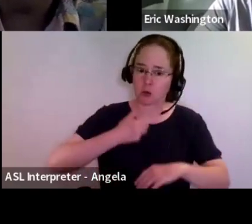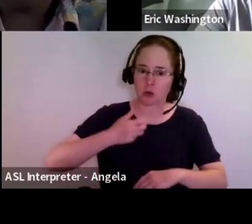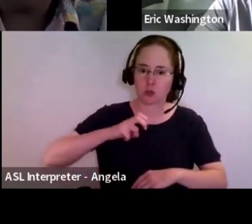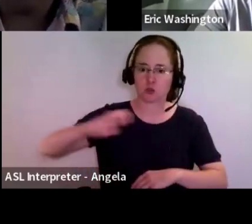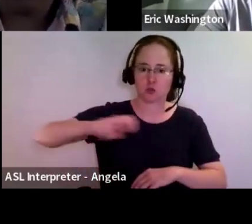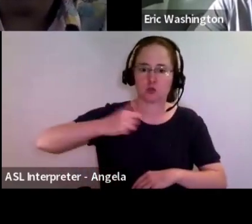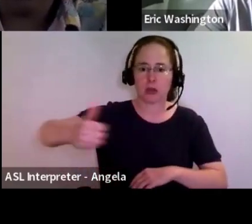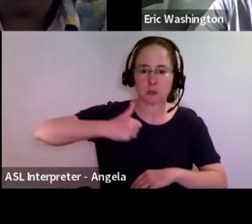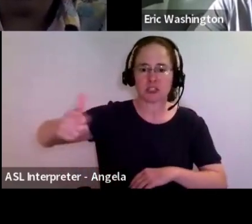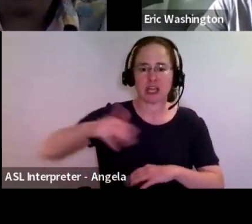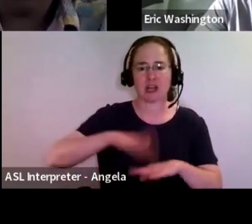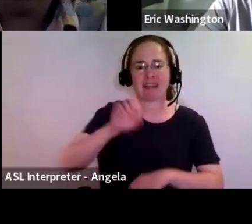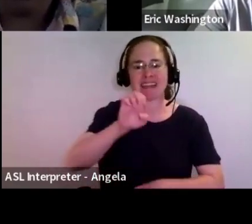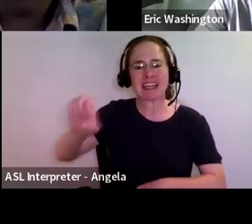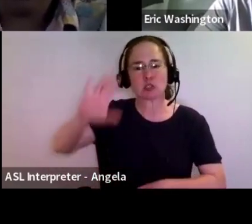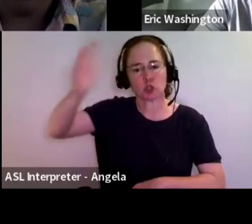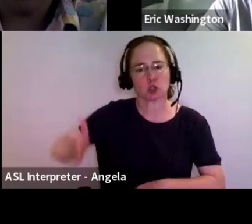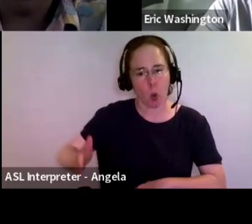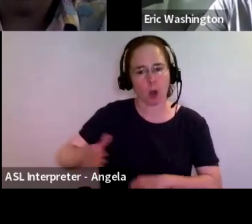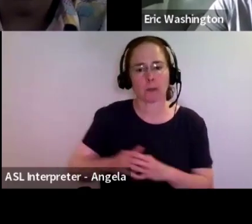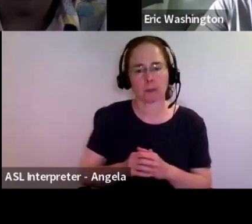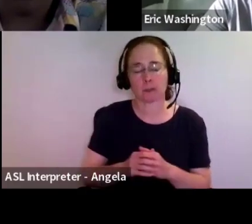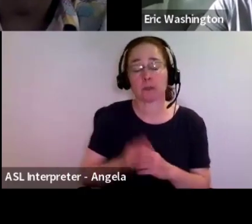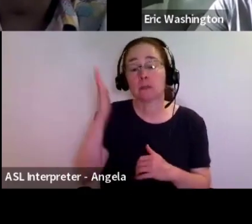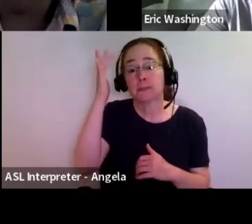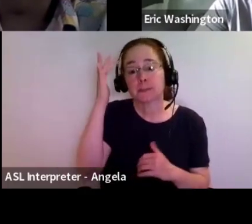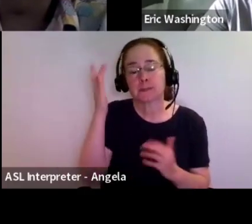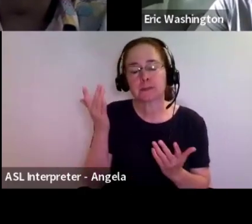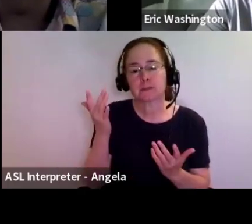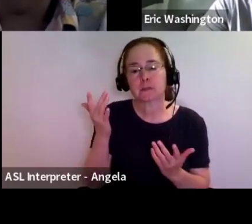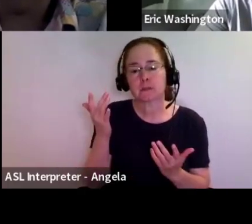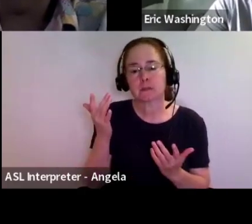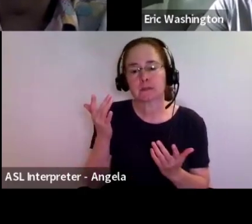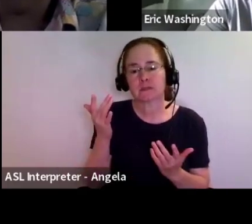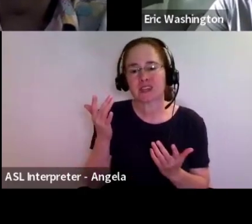on Eastern Shore. Um, because, uh, it's transportation in